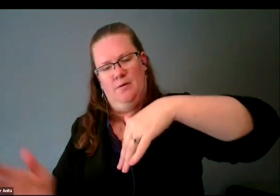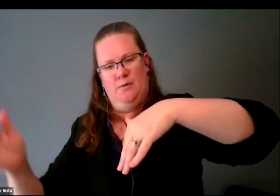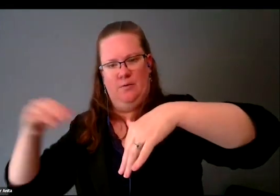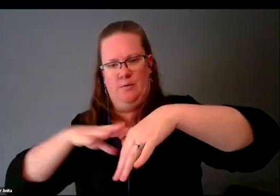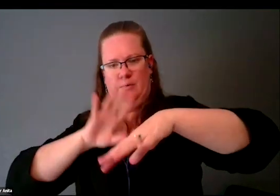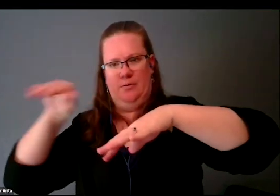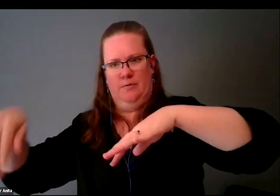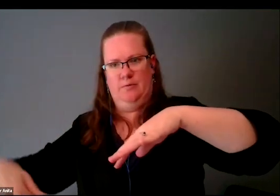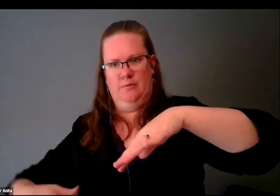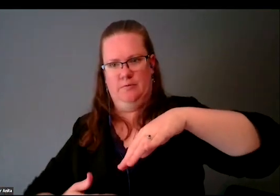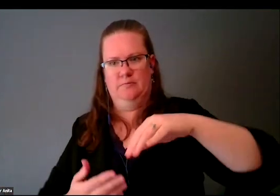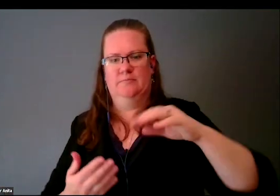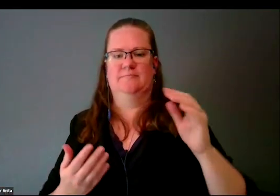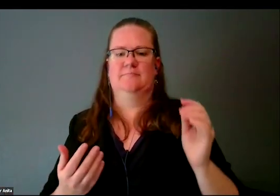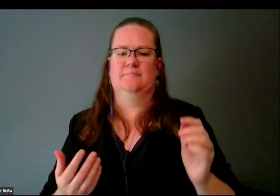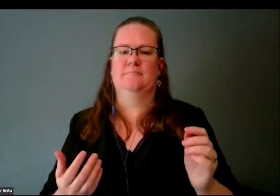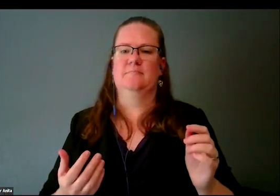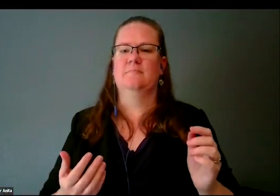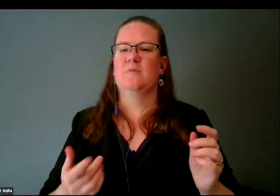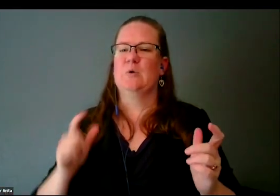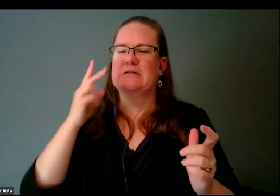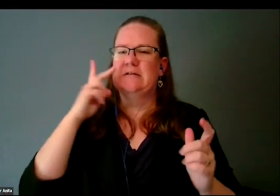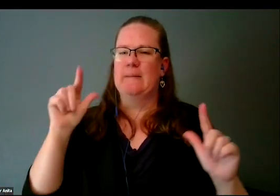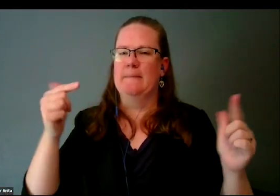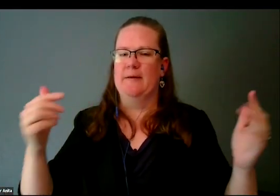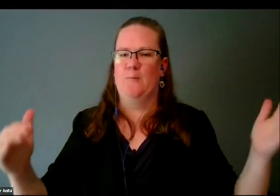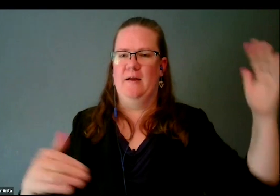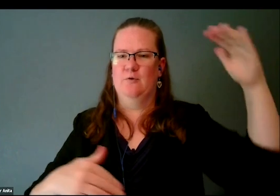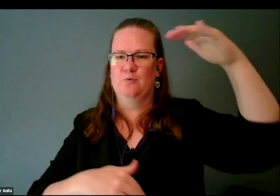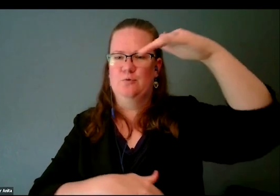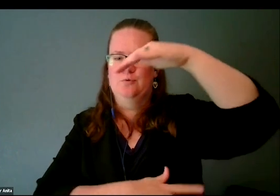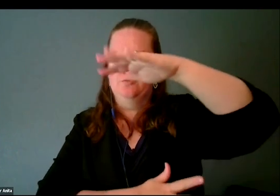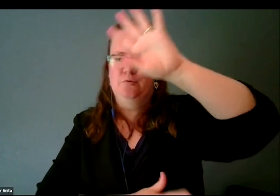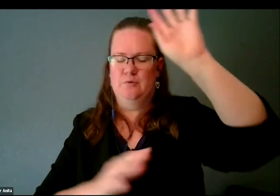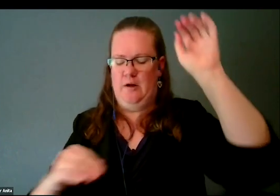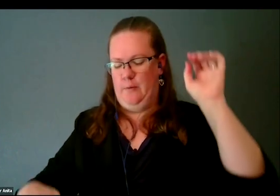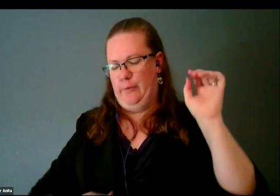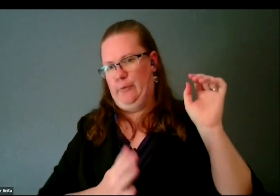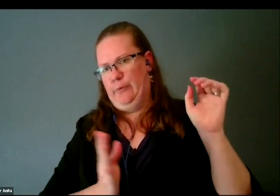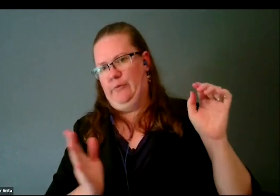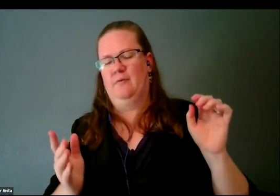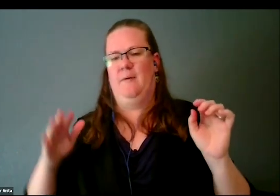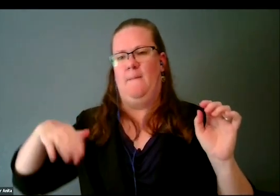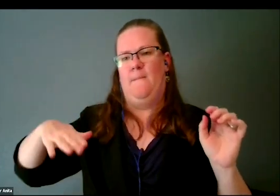There's another broader wave that's coming through and then there's a small spiral wave in the bottom right corner.